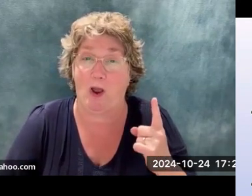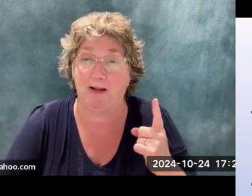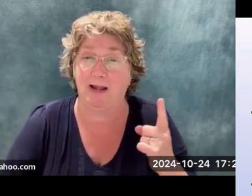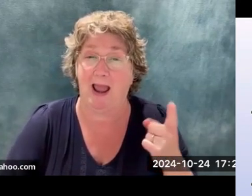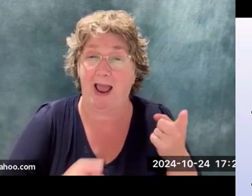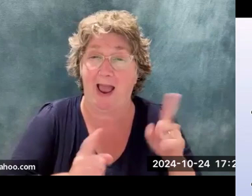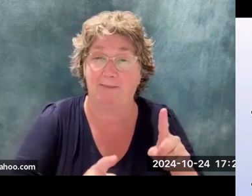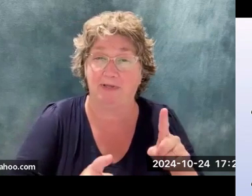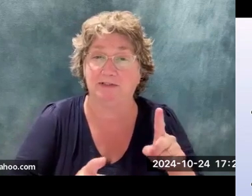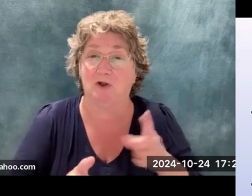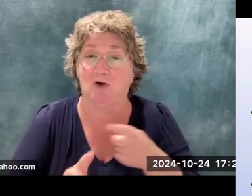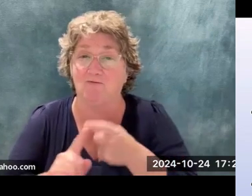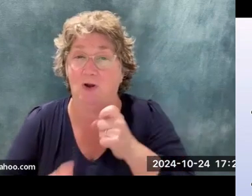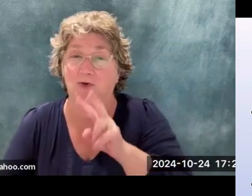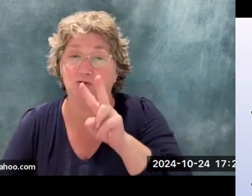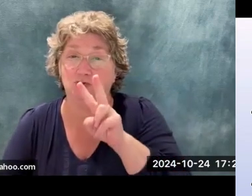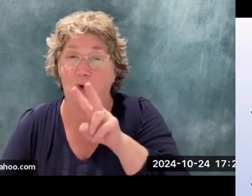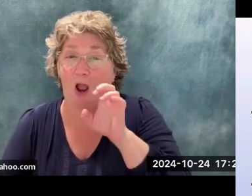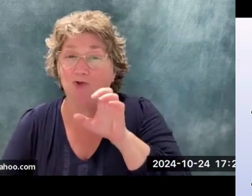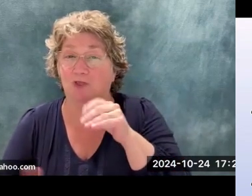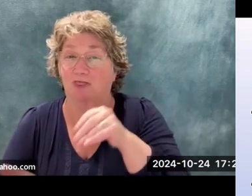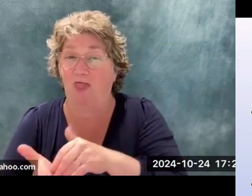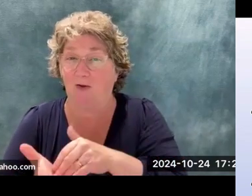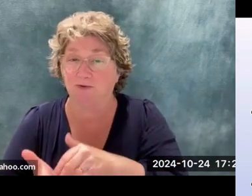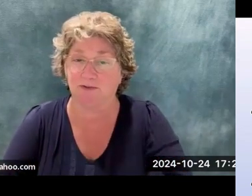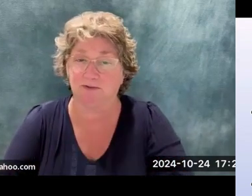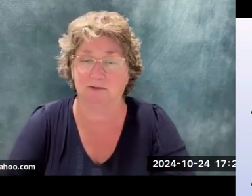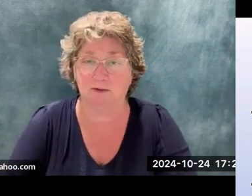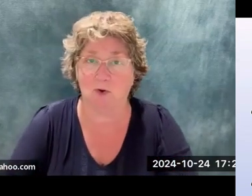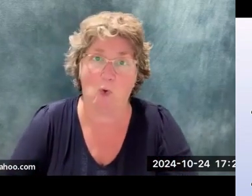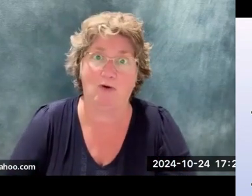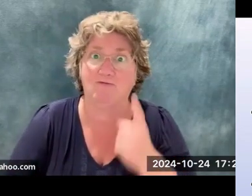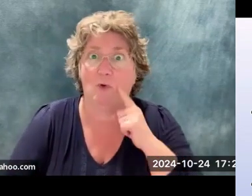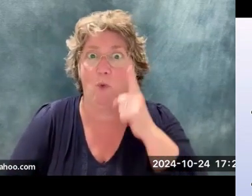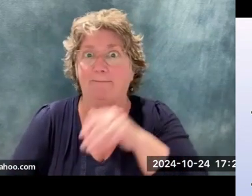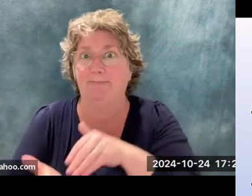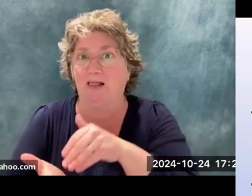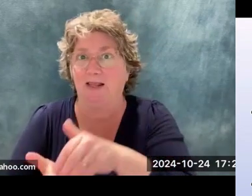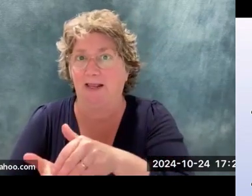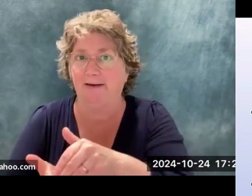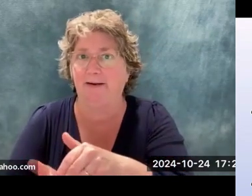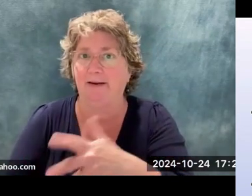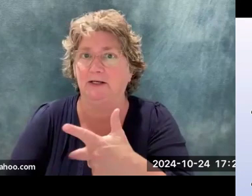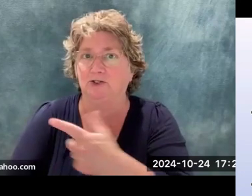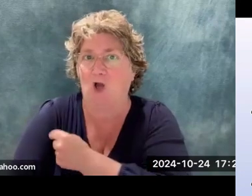or you can say five cases per million doses. Now that's why they ask you to wait for